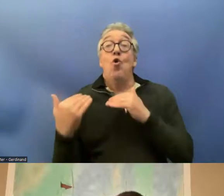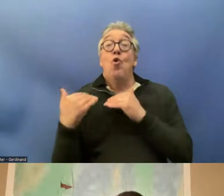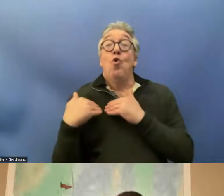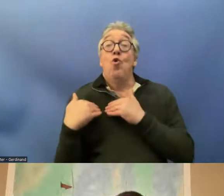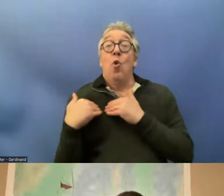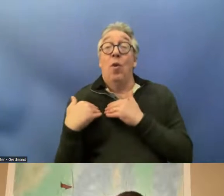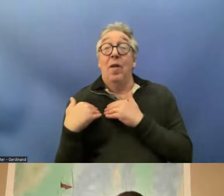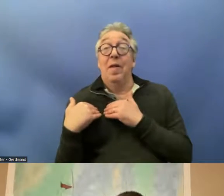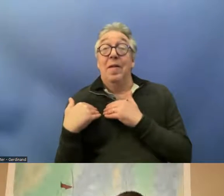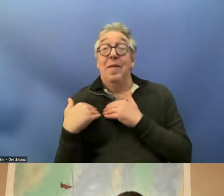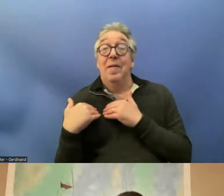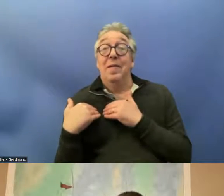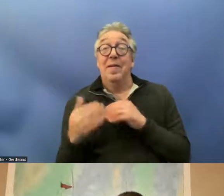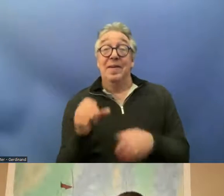around data and disability.